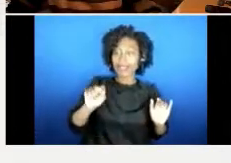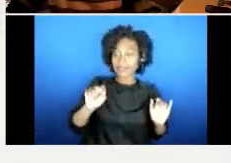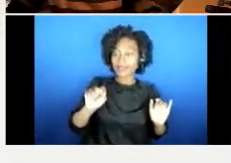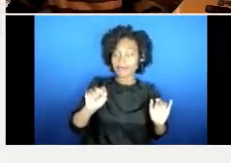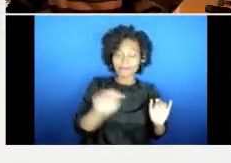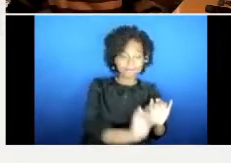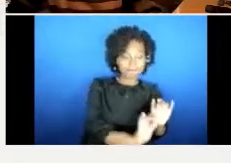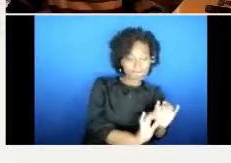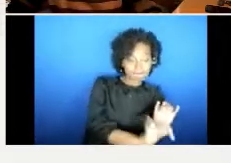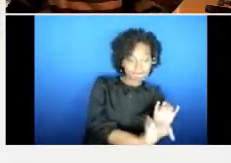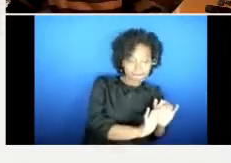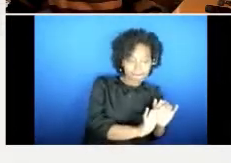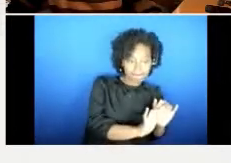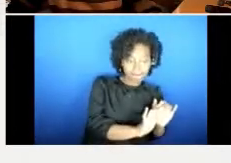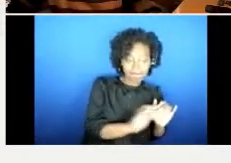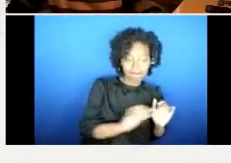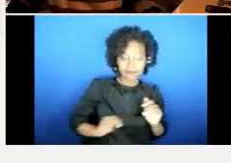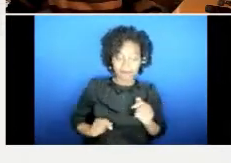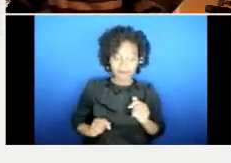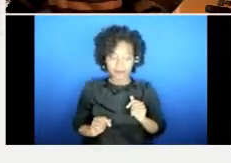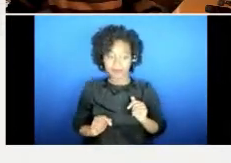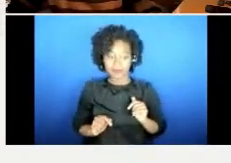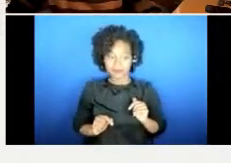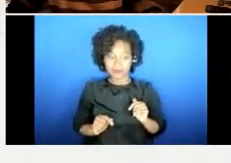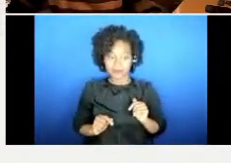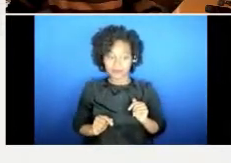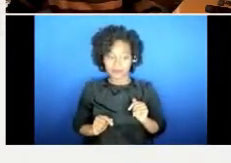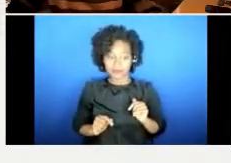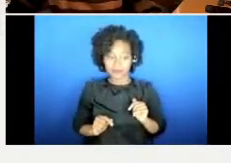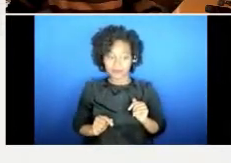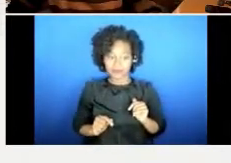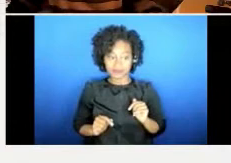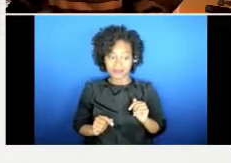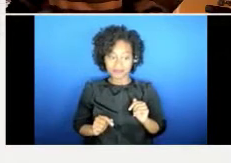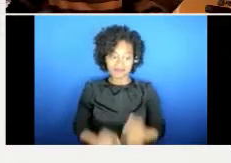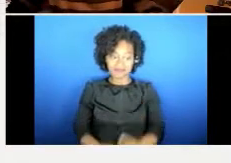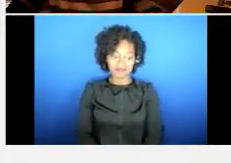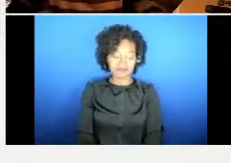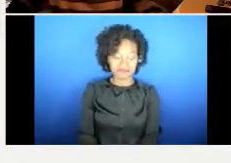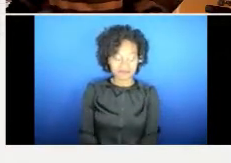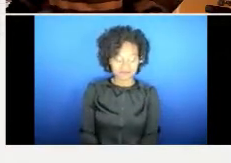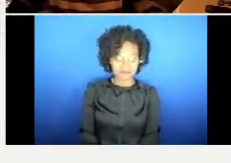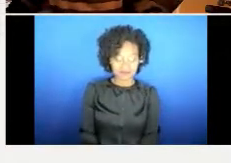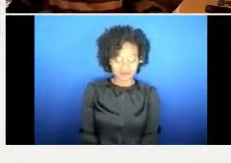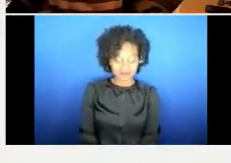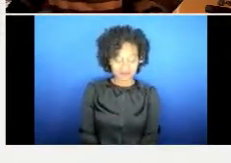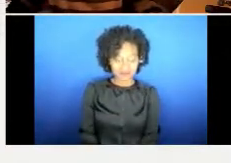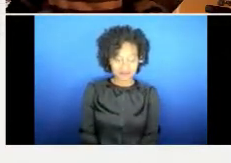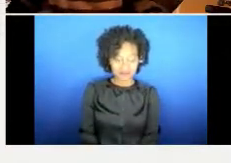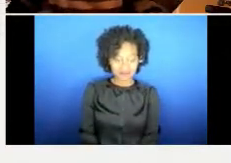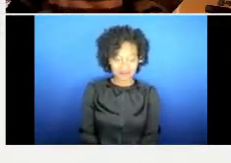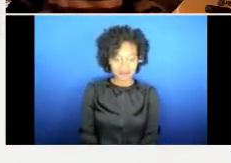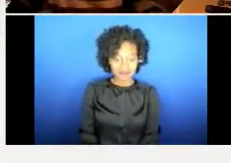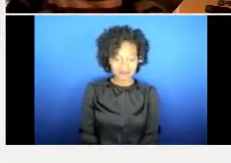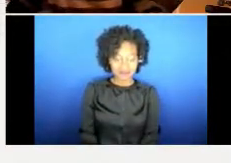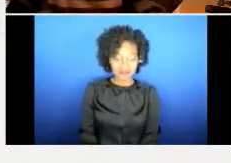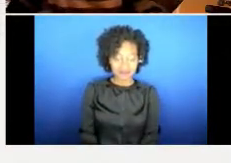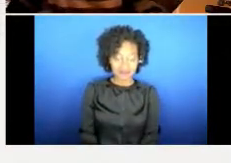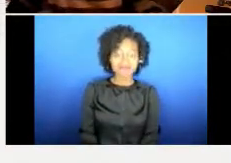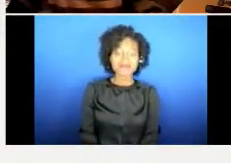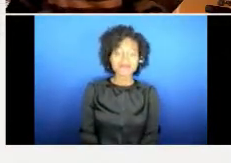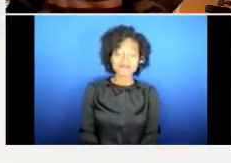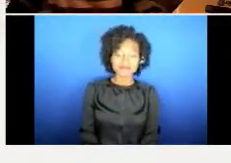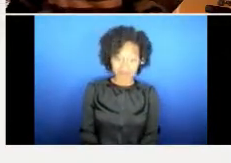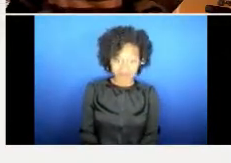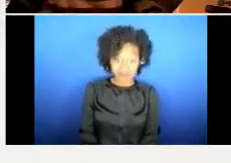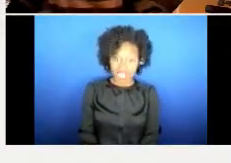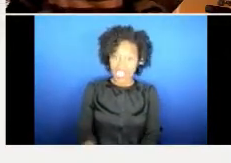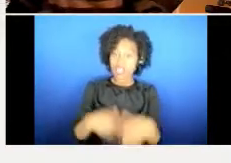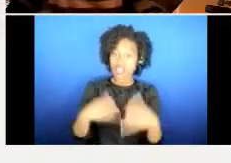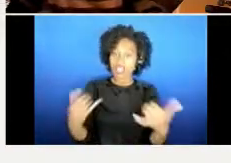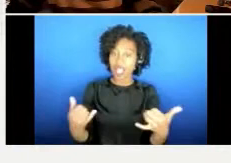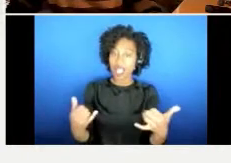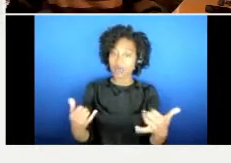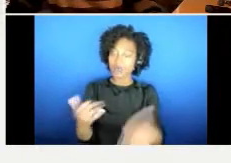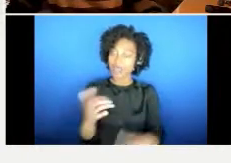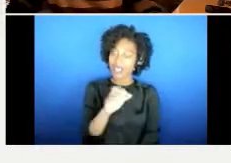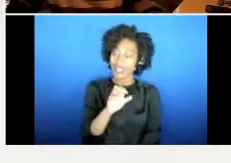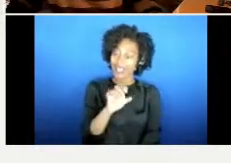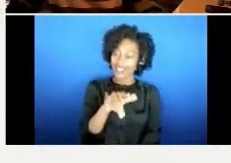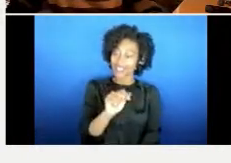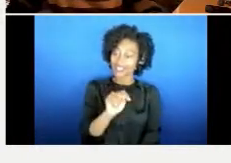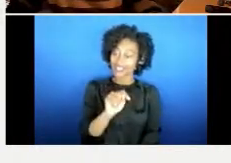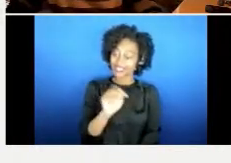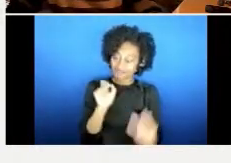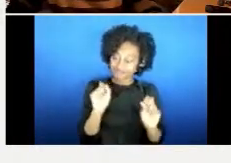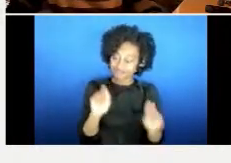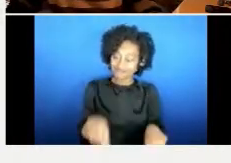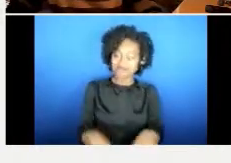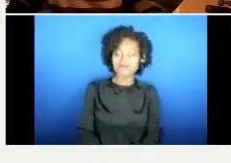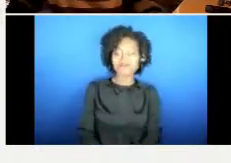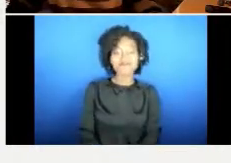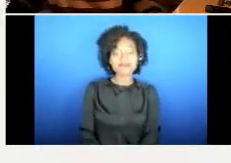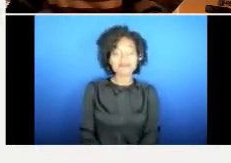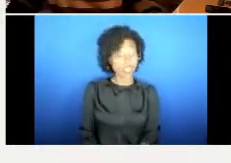14:11:54 So I'm now in the edit mode. First thing I'm going to show you is how to add